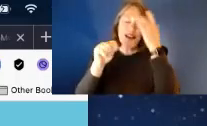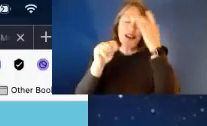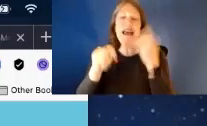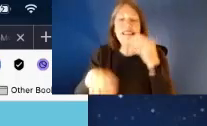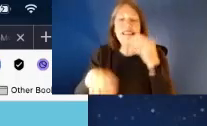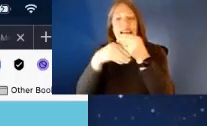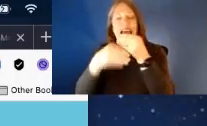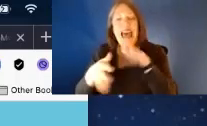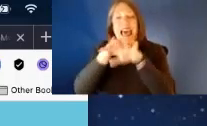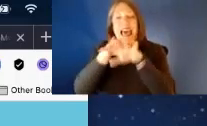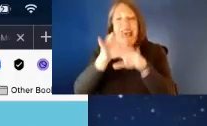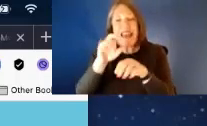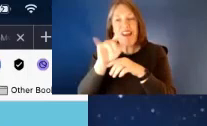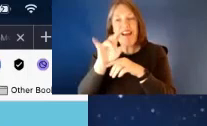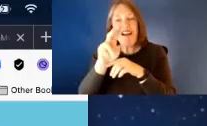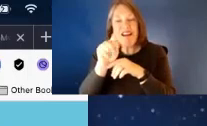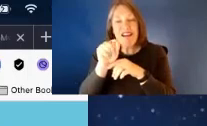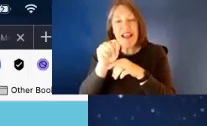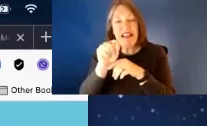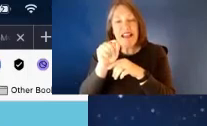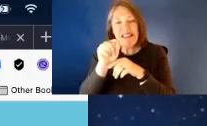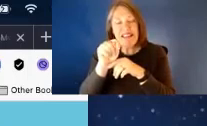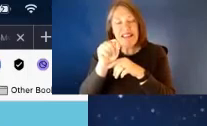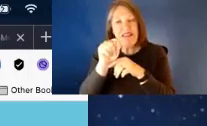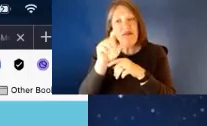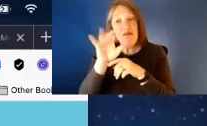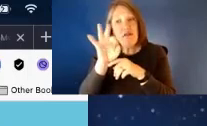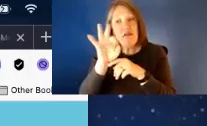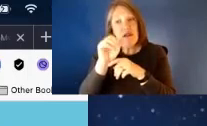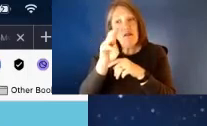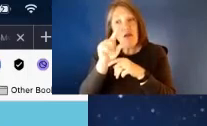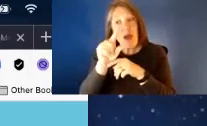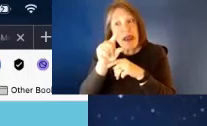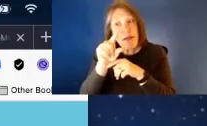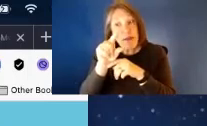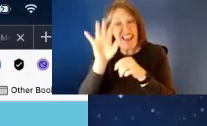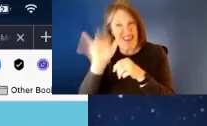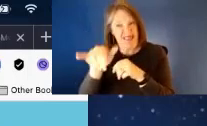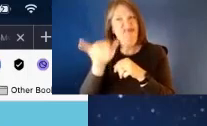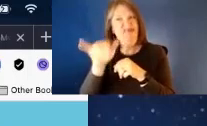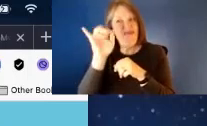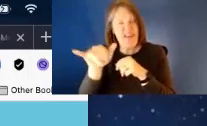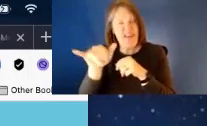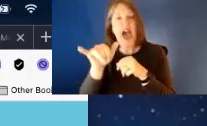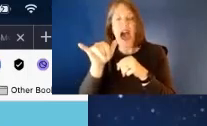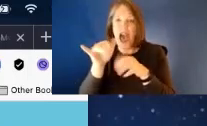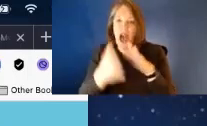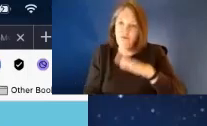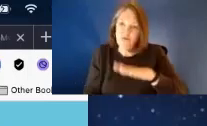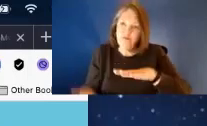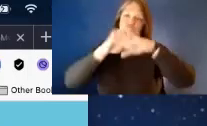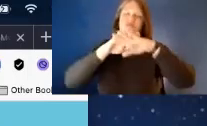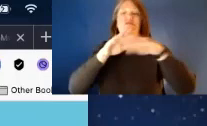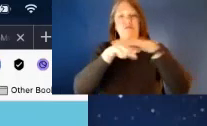framing is the access of accessibility. 06:43:35 Particularly within the content boxes